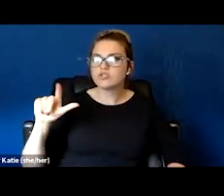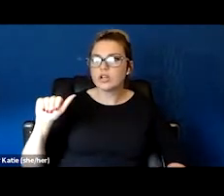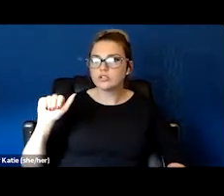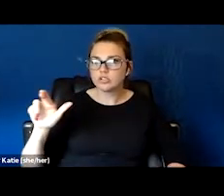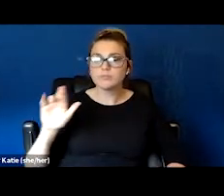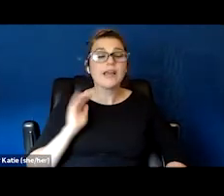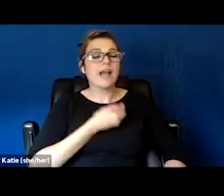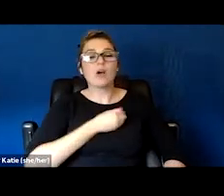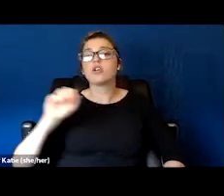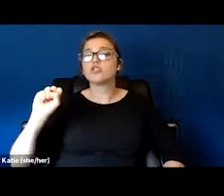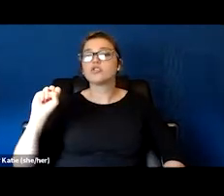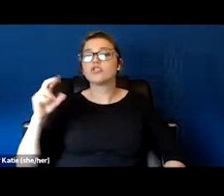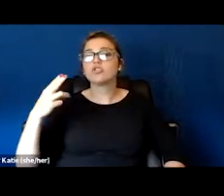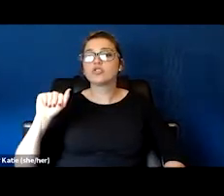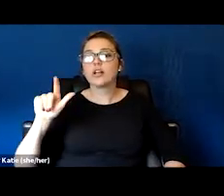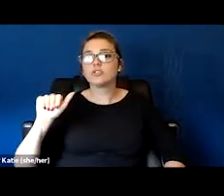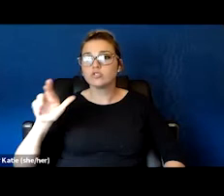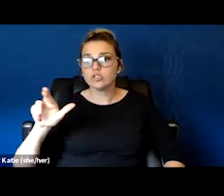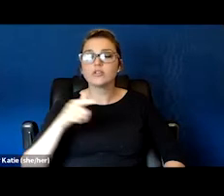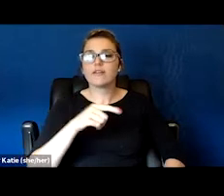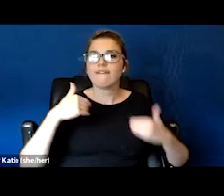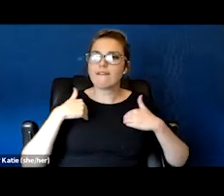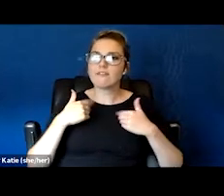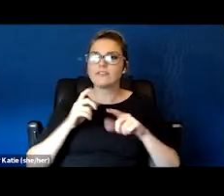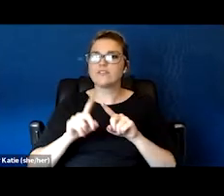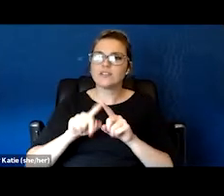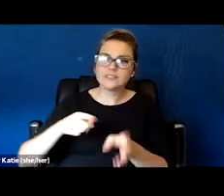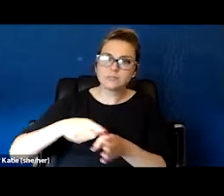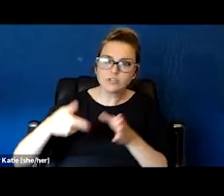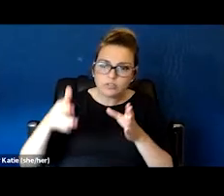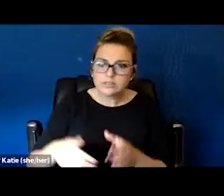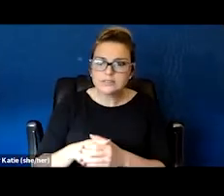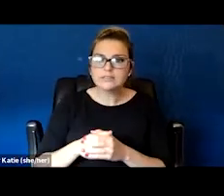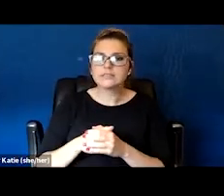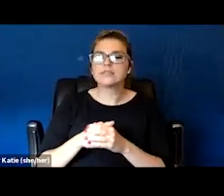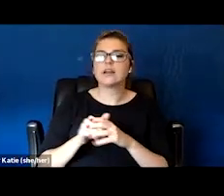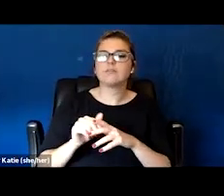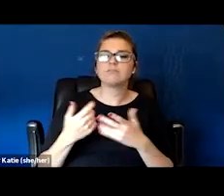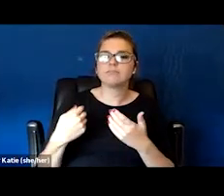and case managers, maybe income specialists, but we also often have a clinician who's on site